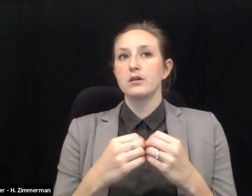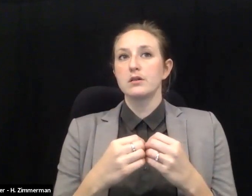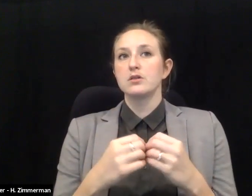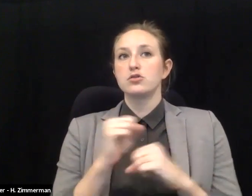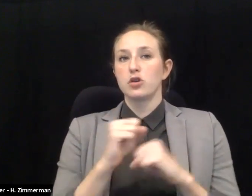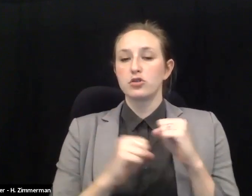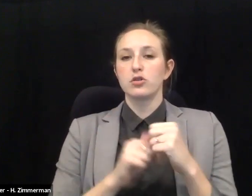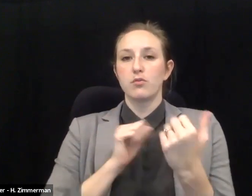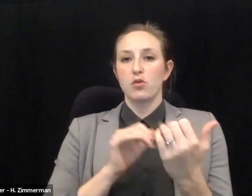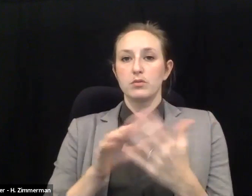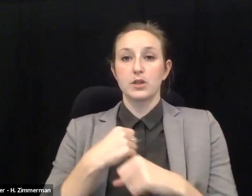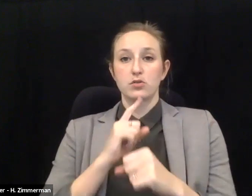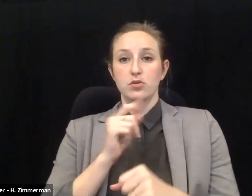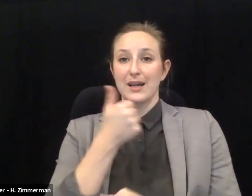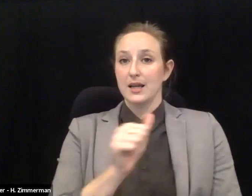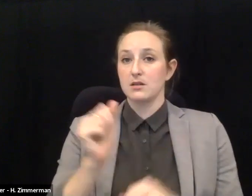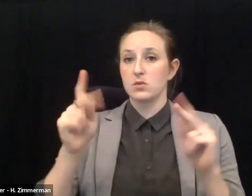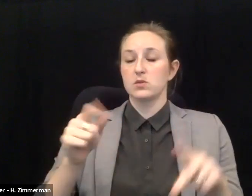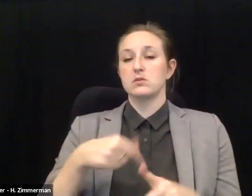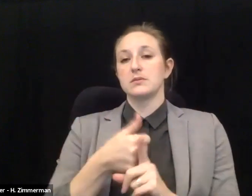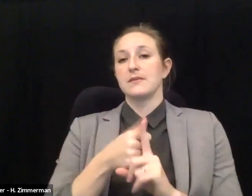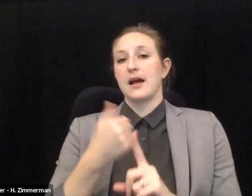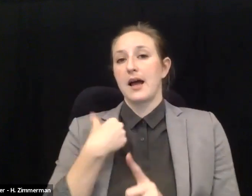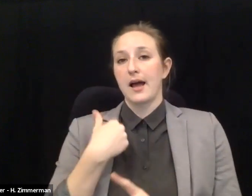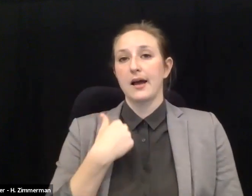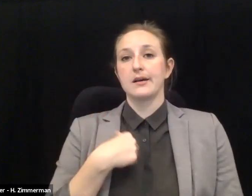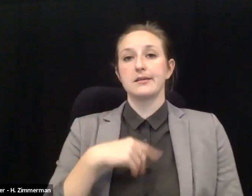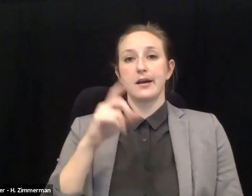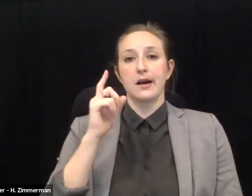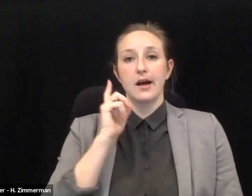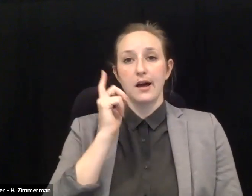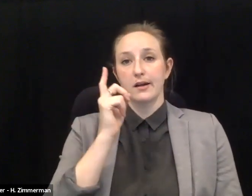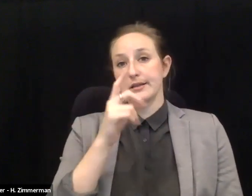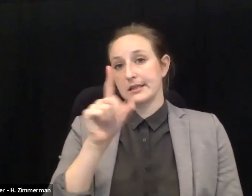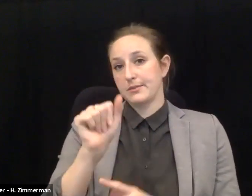that anyone who did have a sight related disability would be able to access our